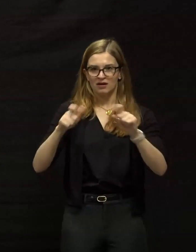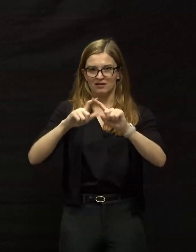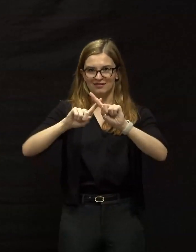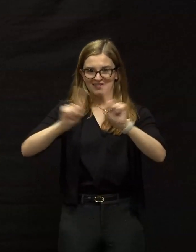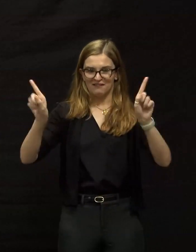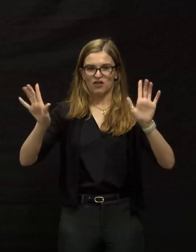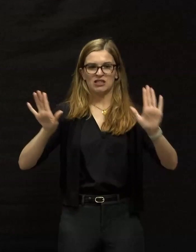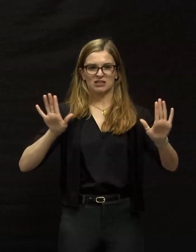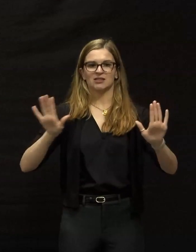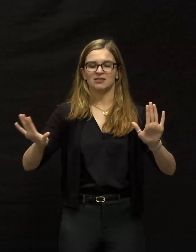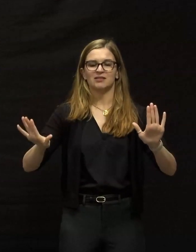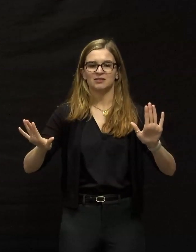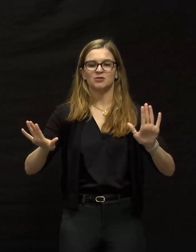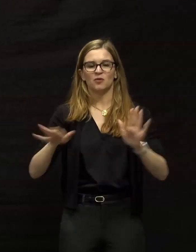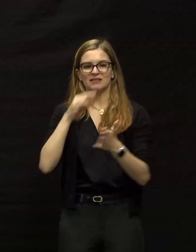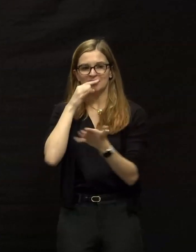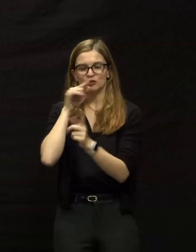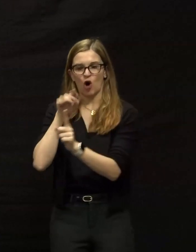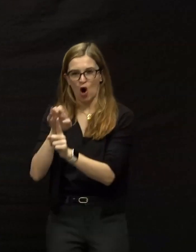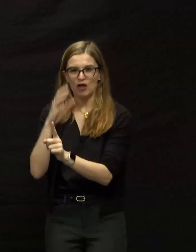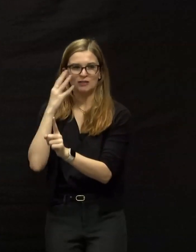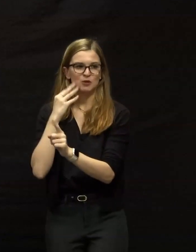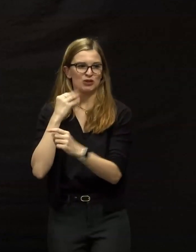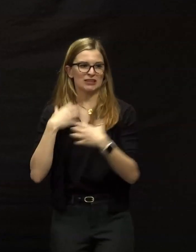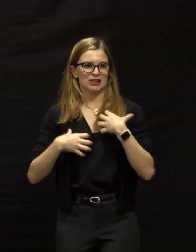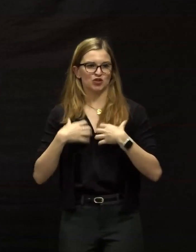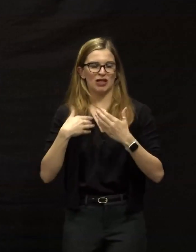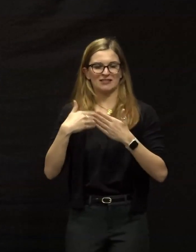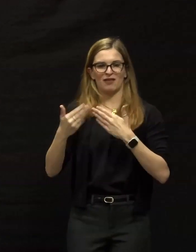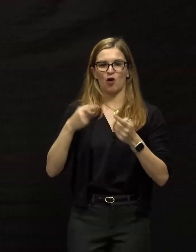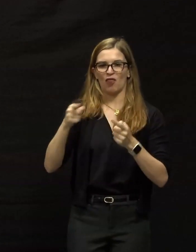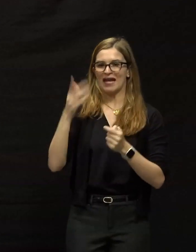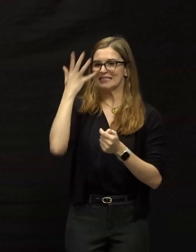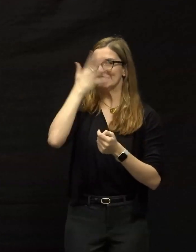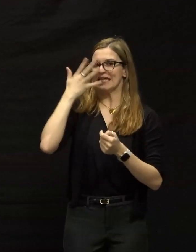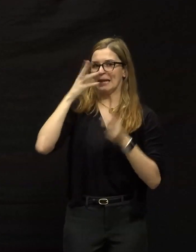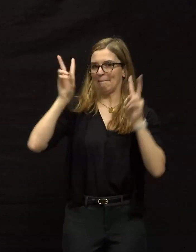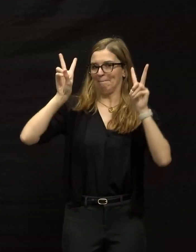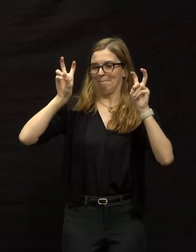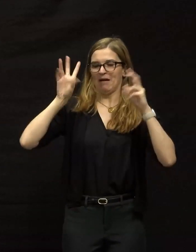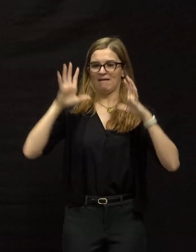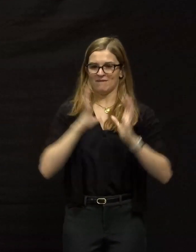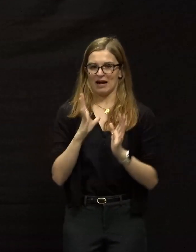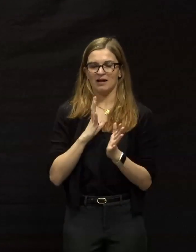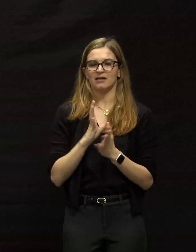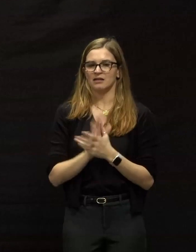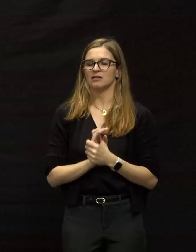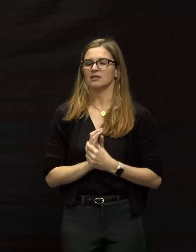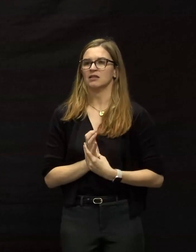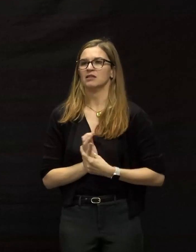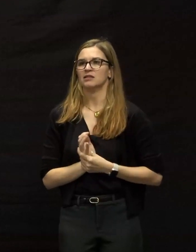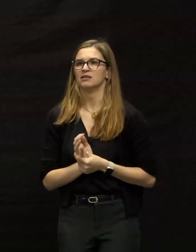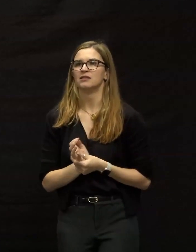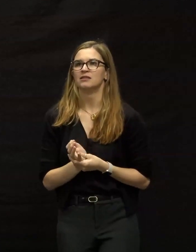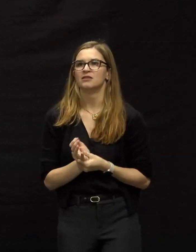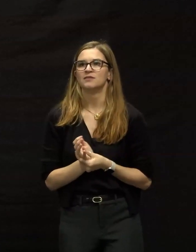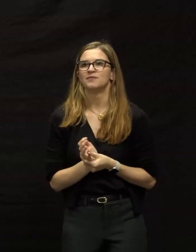They say the child's doing fine. So we get very different responses. The child is struggling even though they "appear"